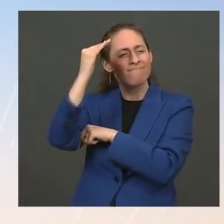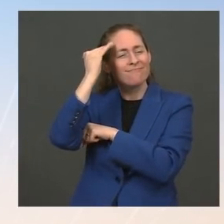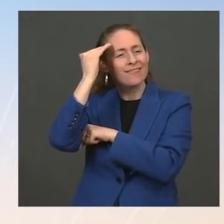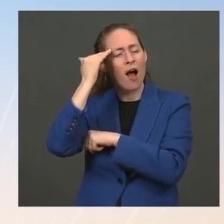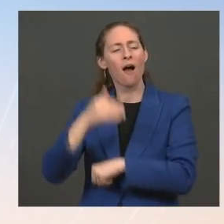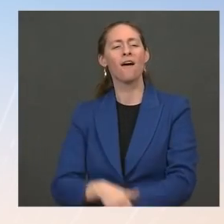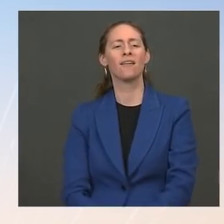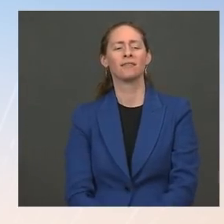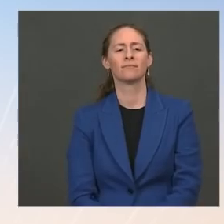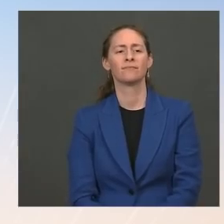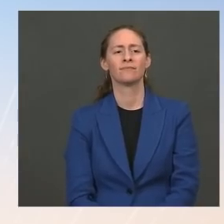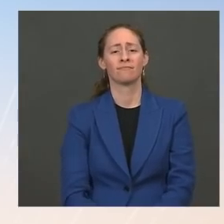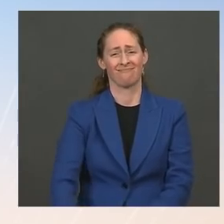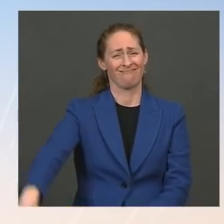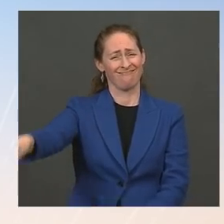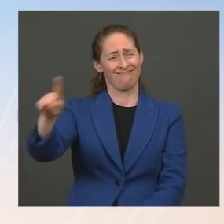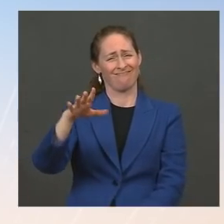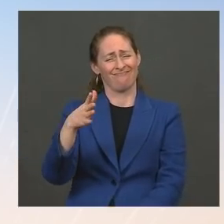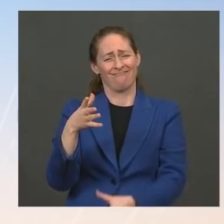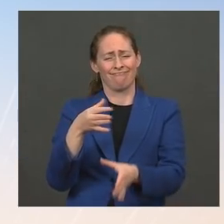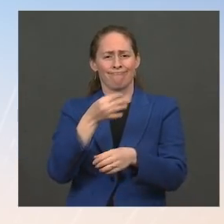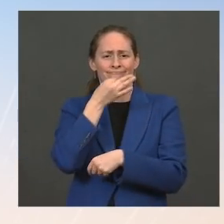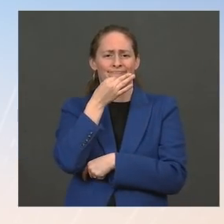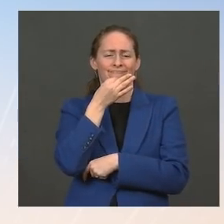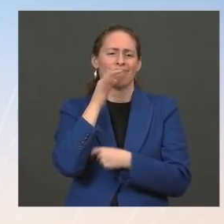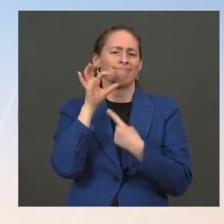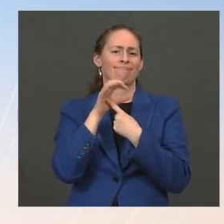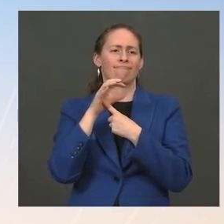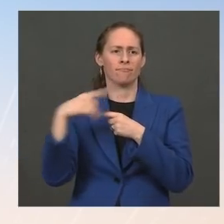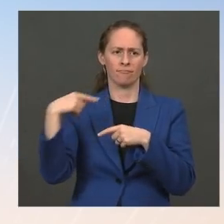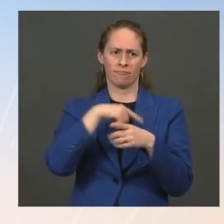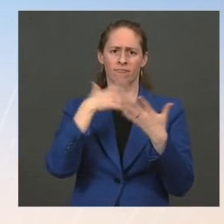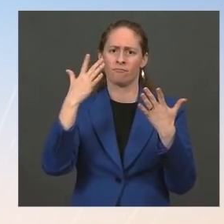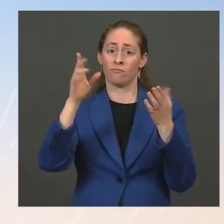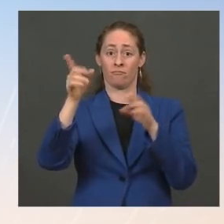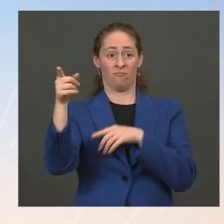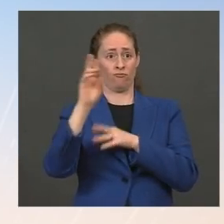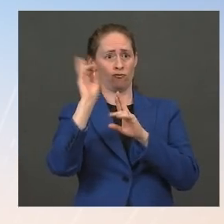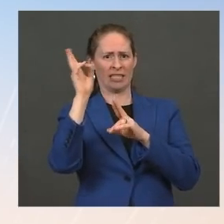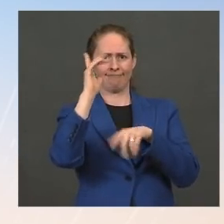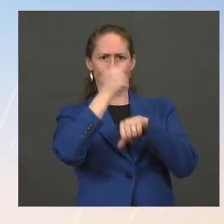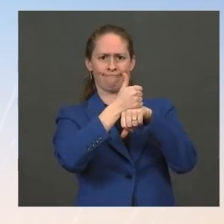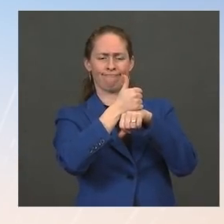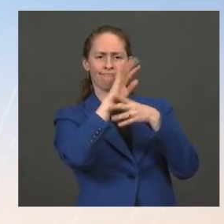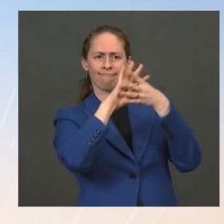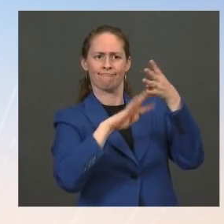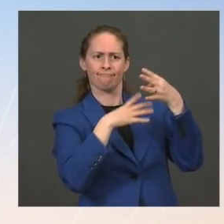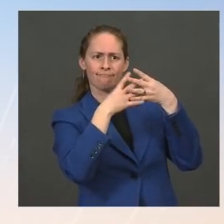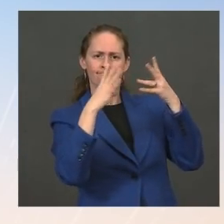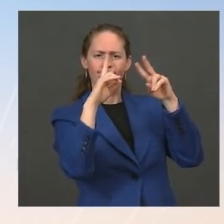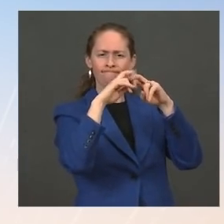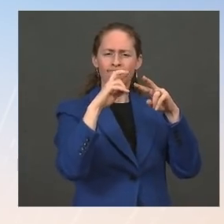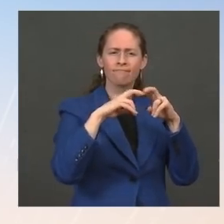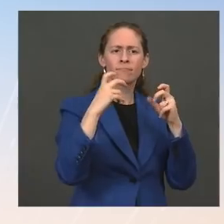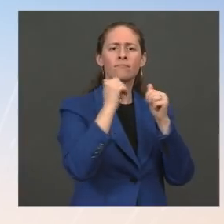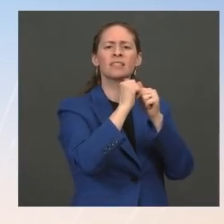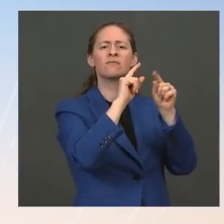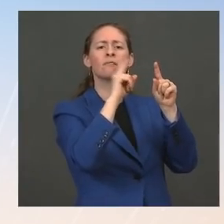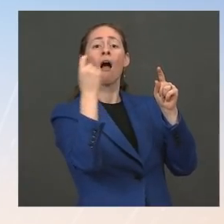already set up to do this work. And they are working in close coordination with scientists and medical experts around the world.